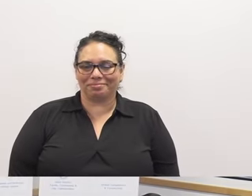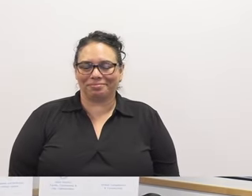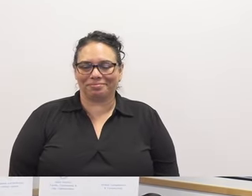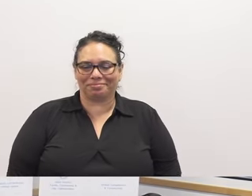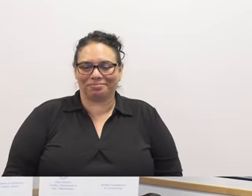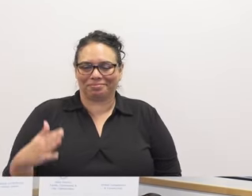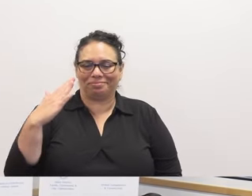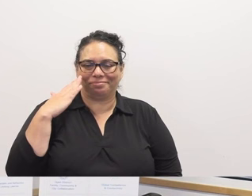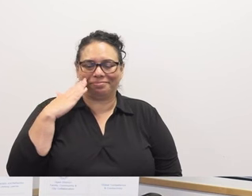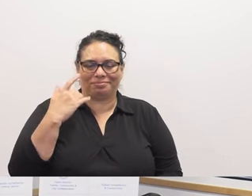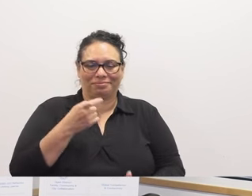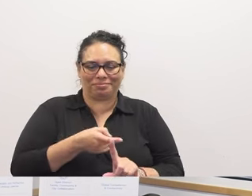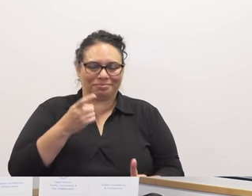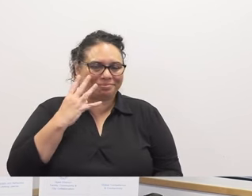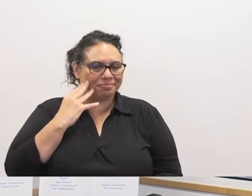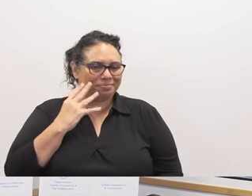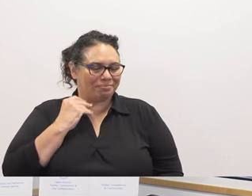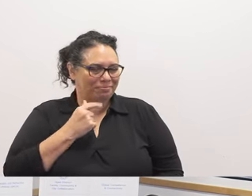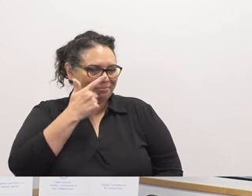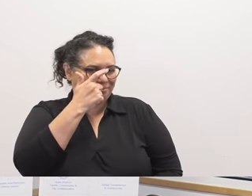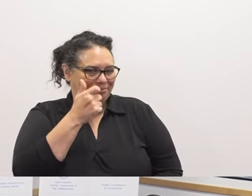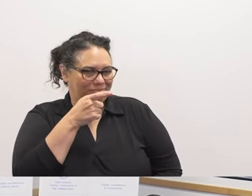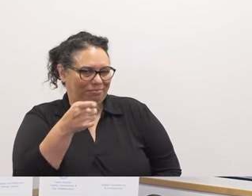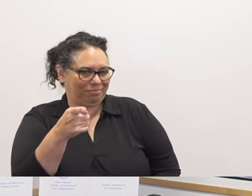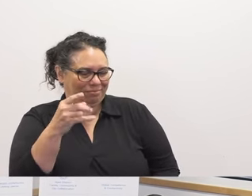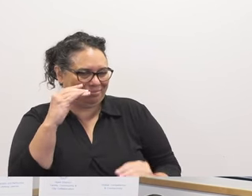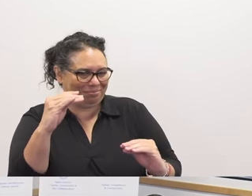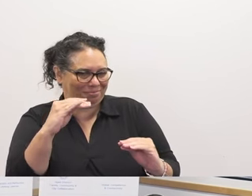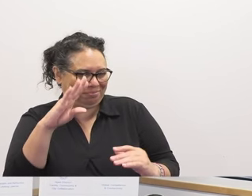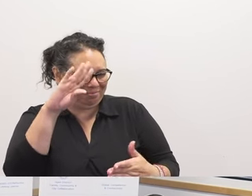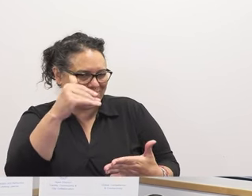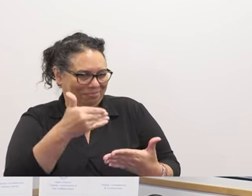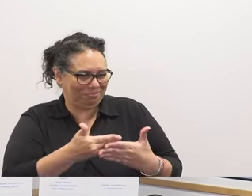because you taught the son of one of my best friends,